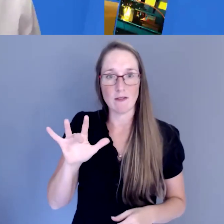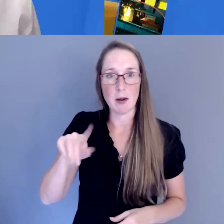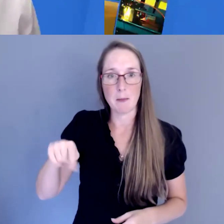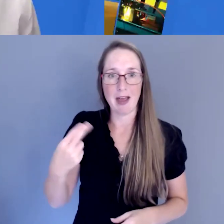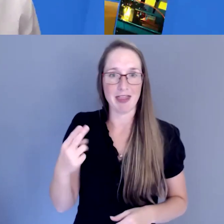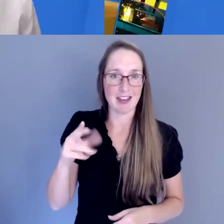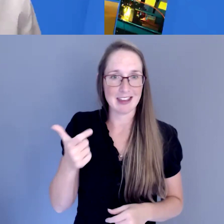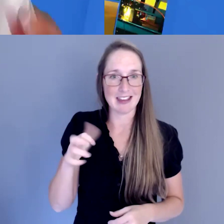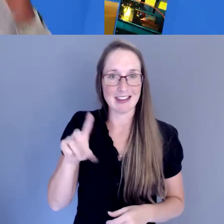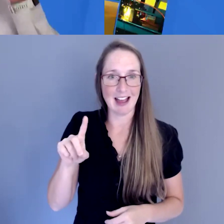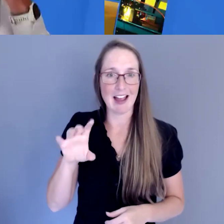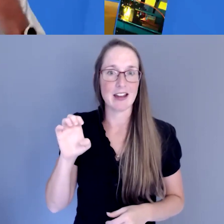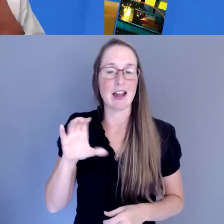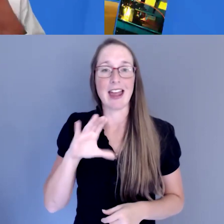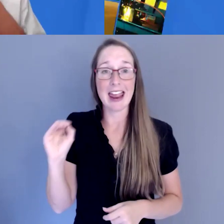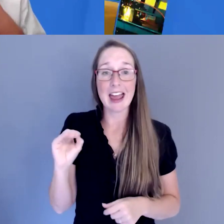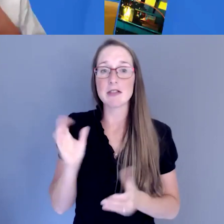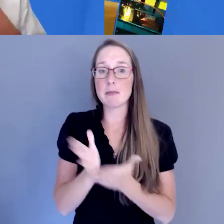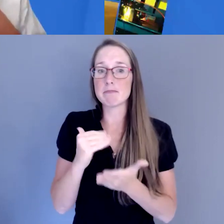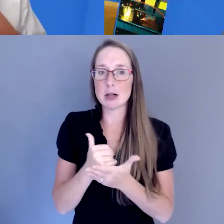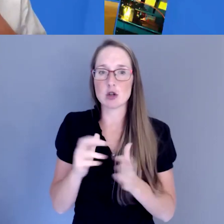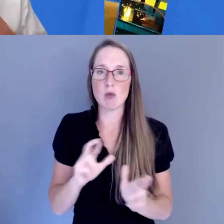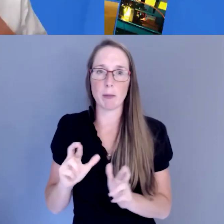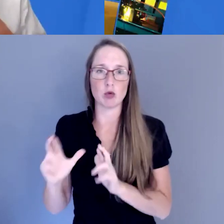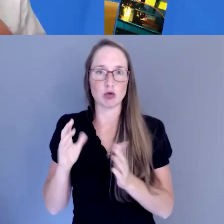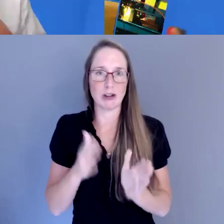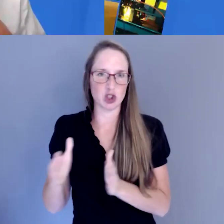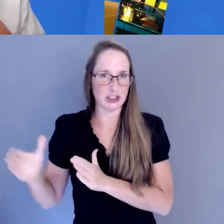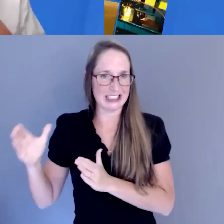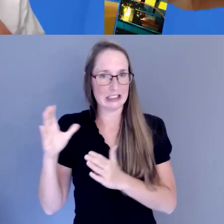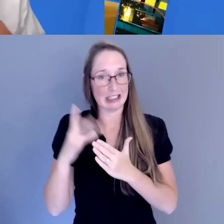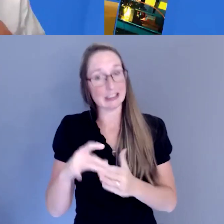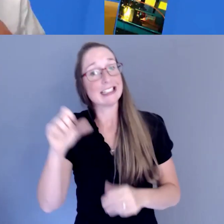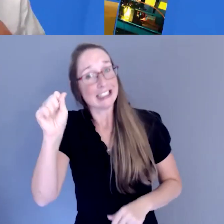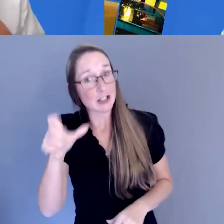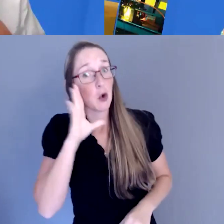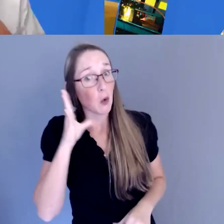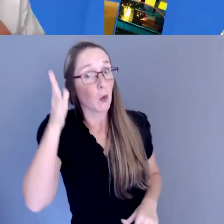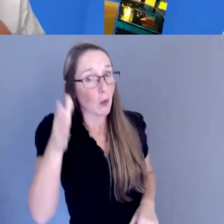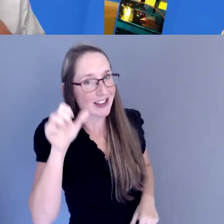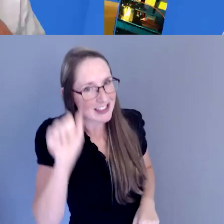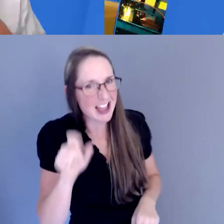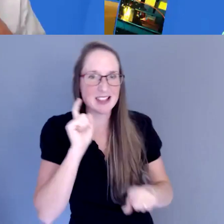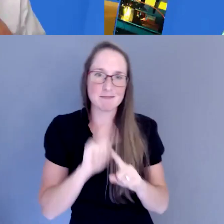and in the budget preparation instructions. Yes, it will, but you're going to have to be patient